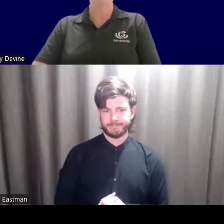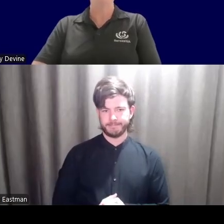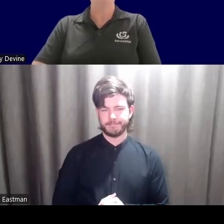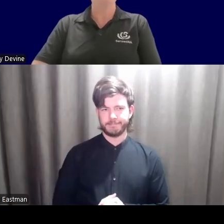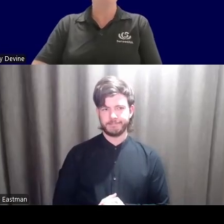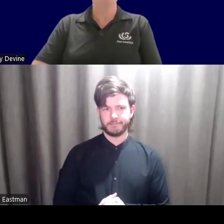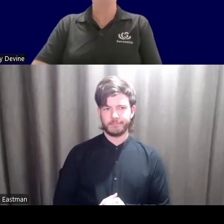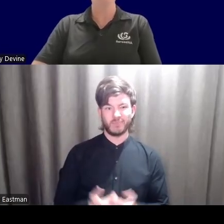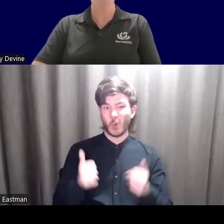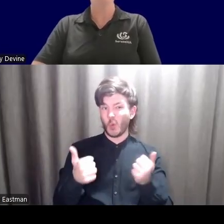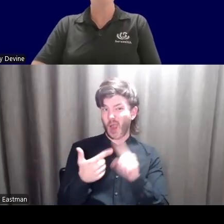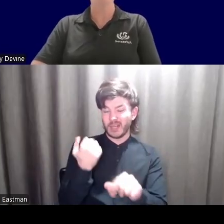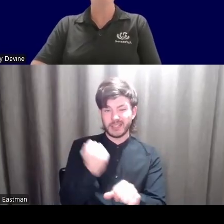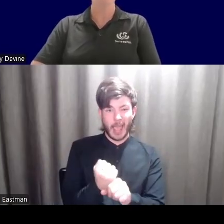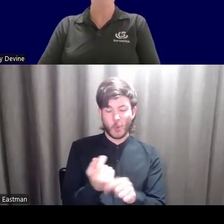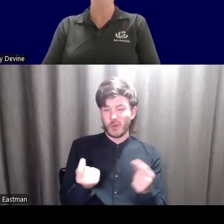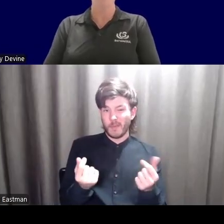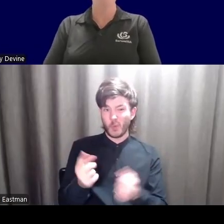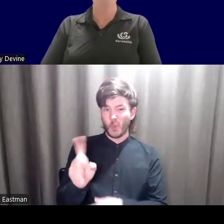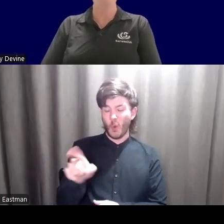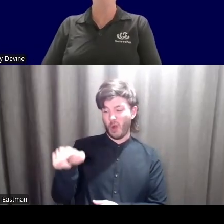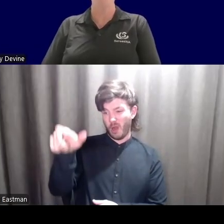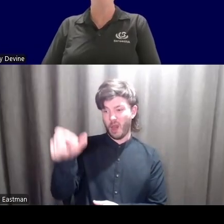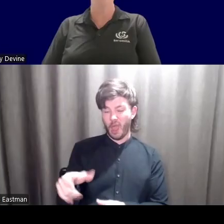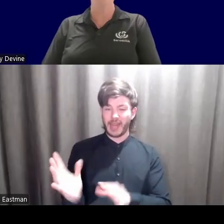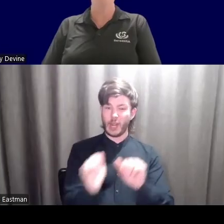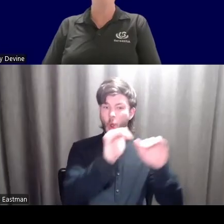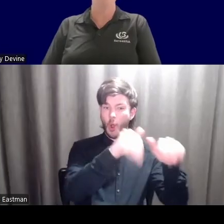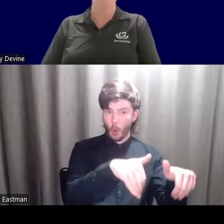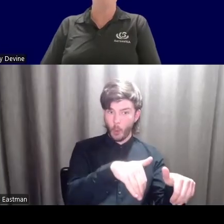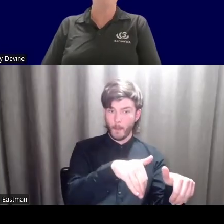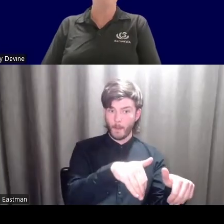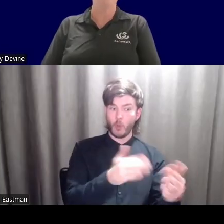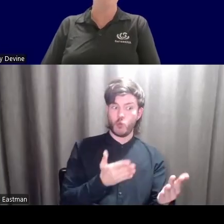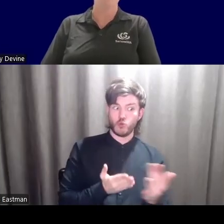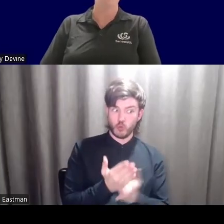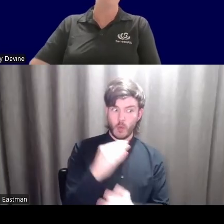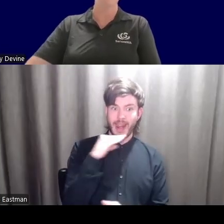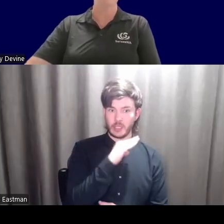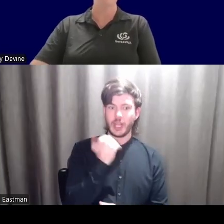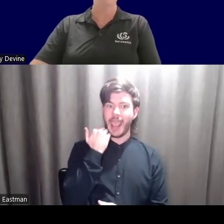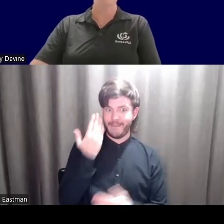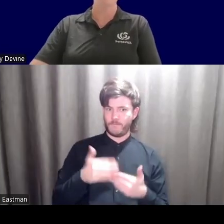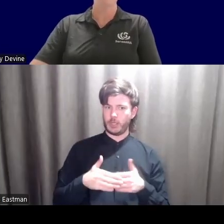be taking a client home for lunch in the middle of every day to support orientation to time.